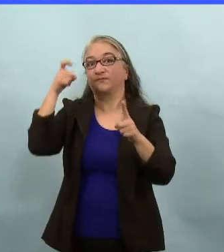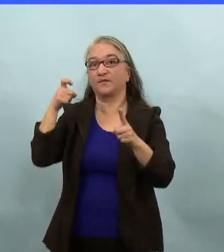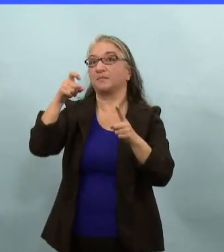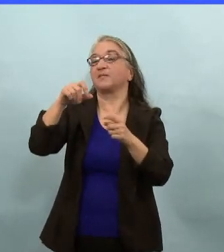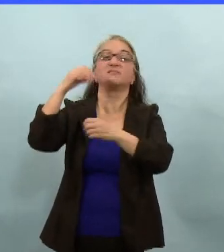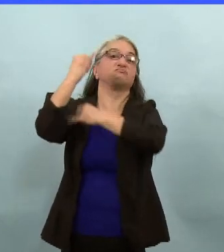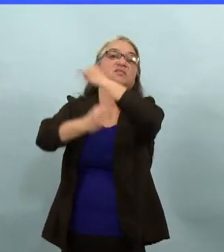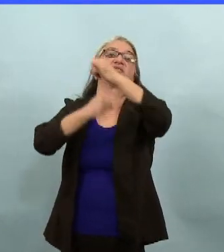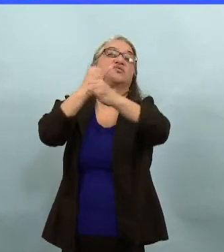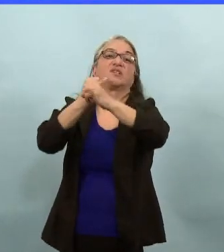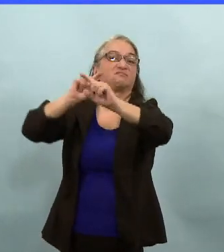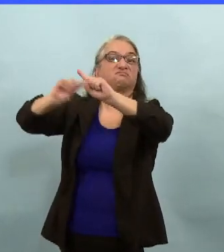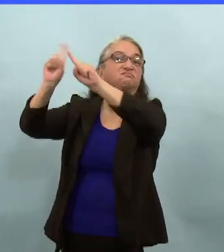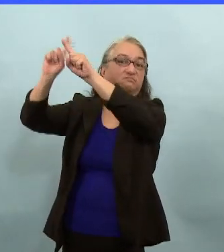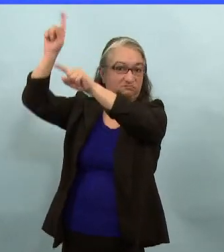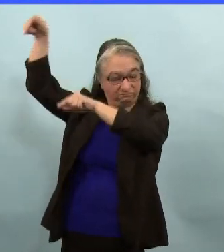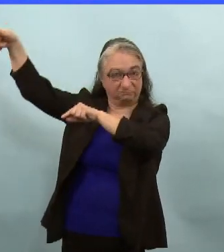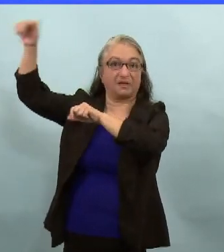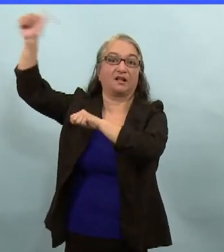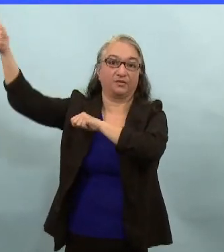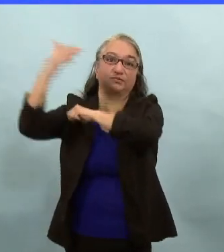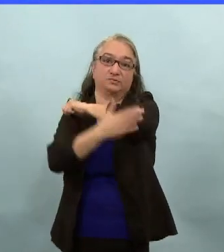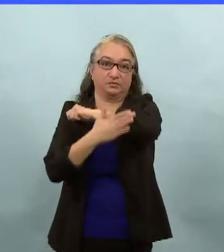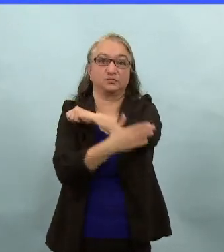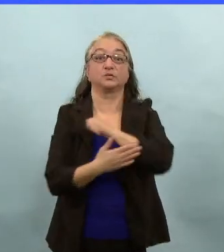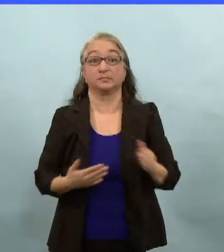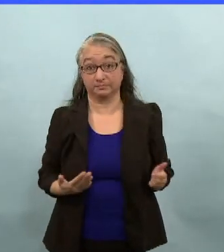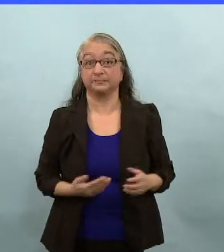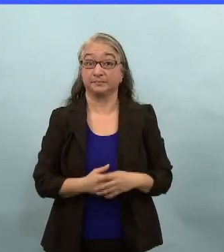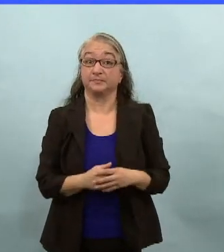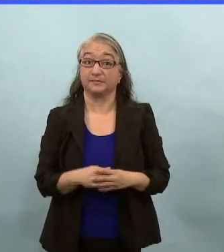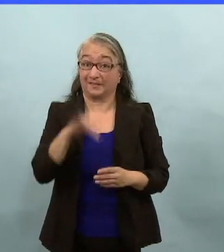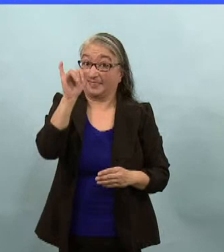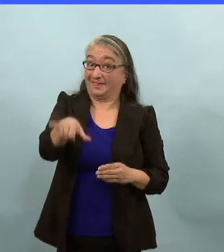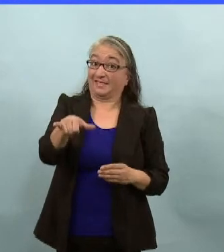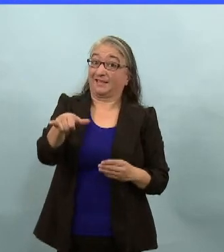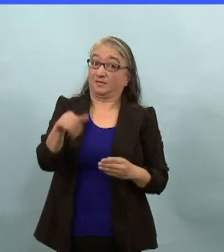less stringent rules to get licensed we need to look at those we need to break down the barriers